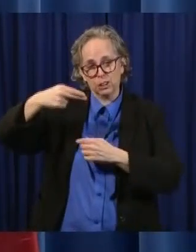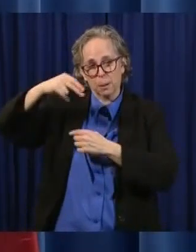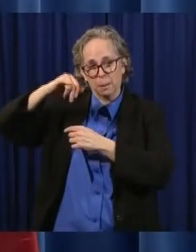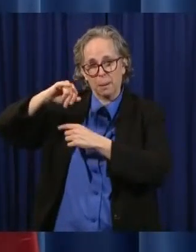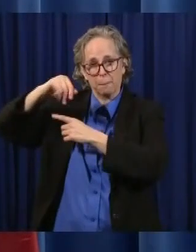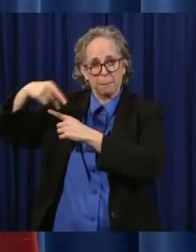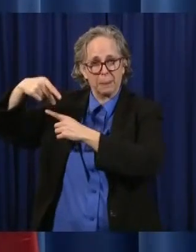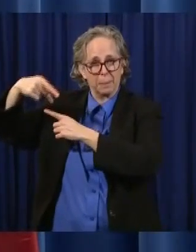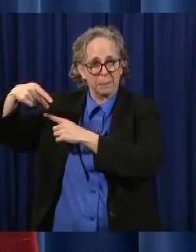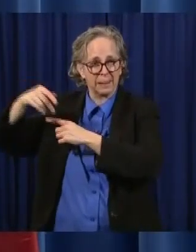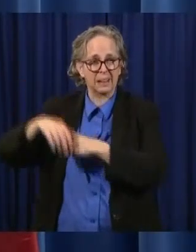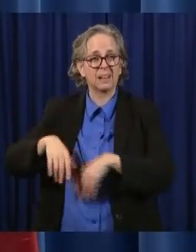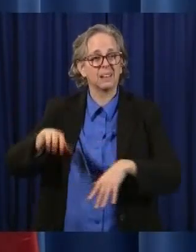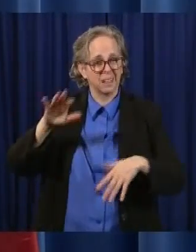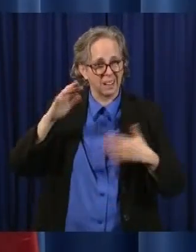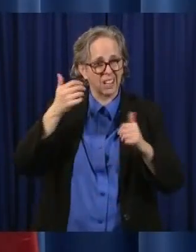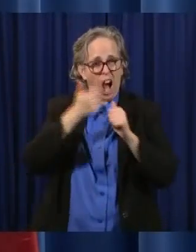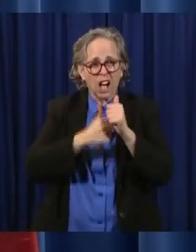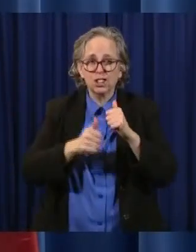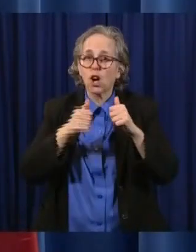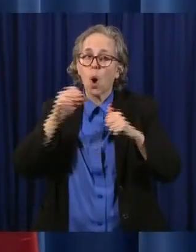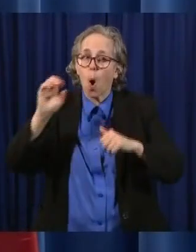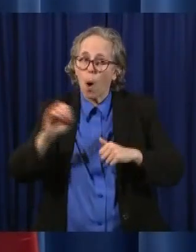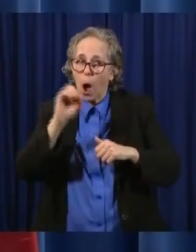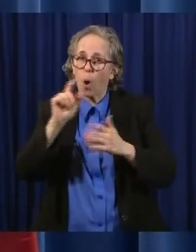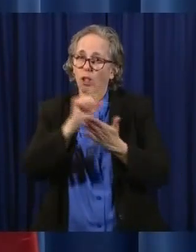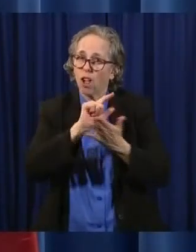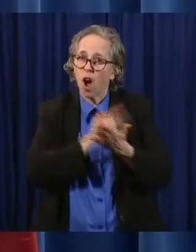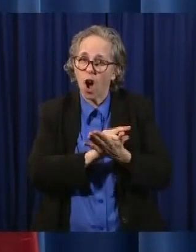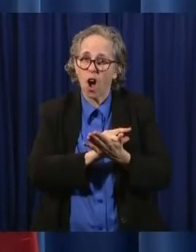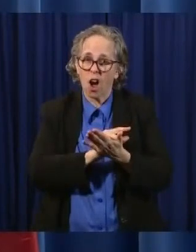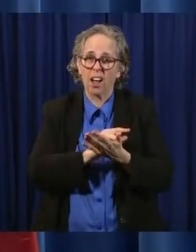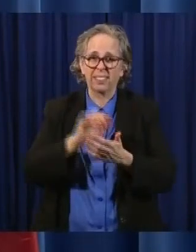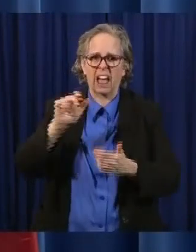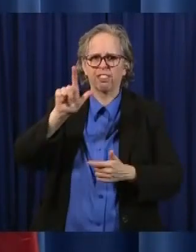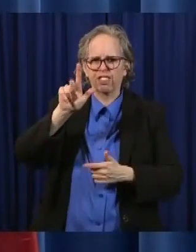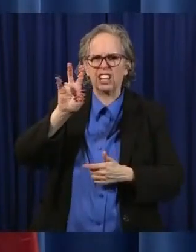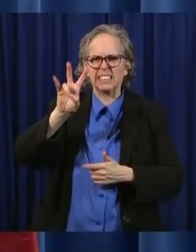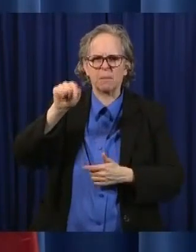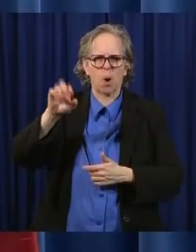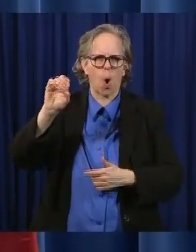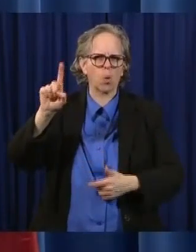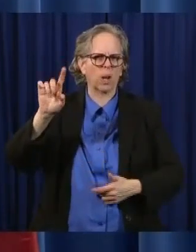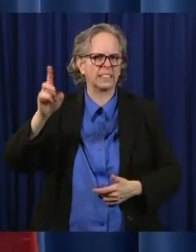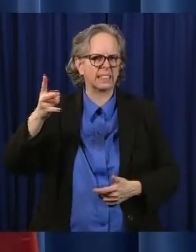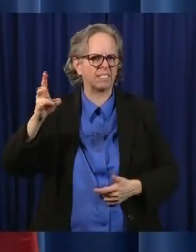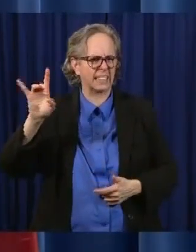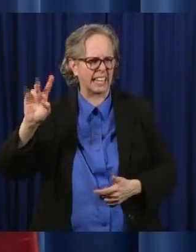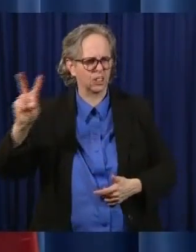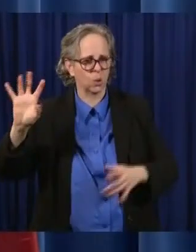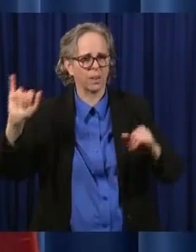RIGHTS OF THE CITIZENS HERE IN OHIO. IN OHIO, THE LAW SPECIFICALLY SETS APART PROTECTED HEALTH INFORMATION, REVISED CODE